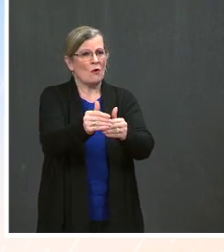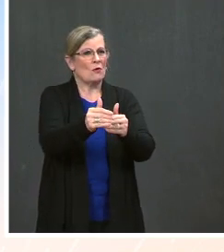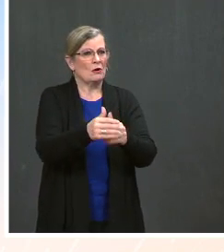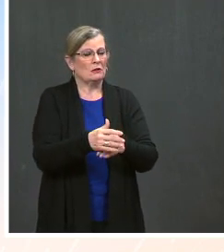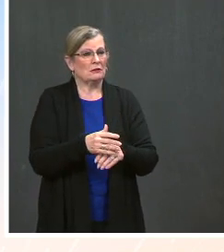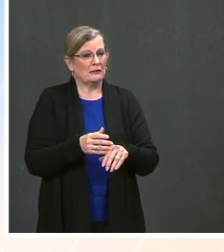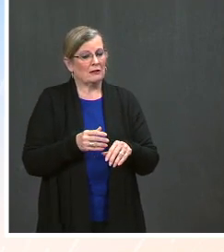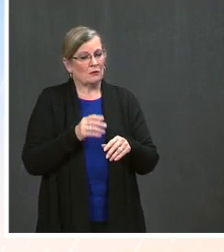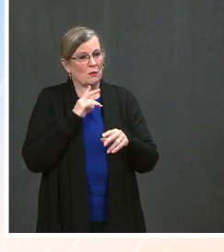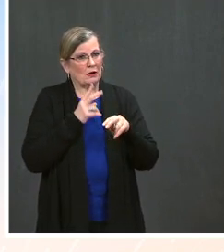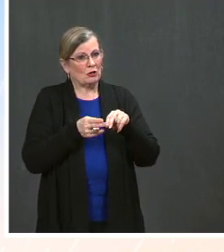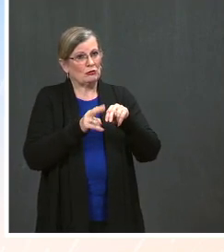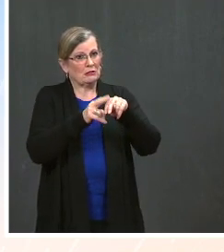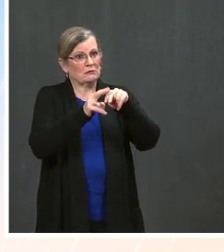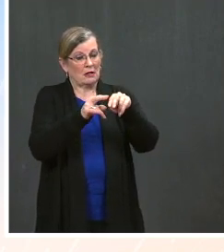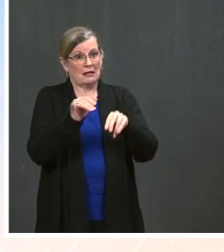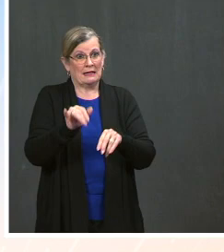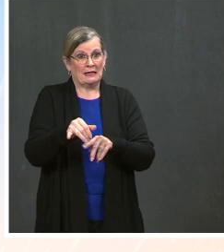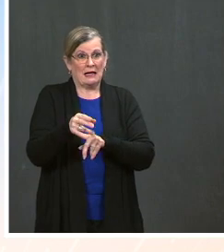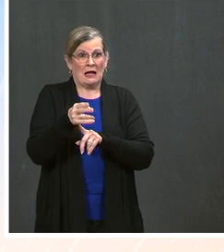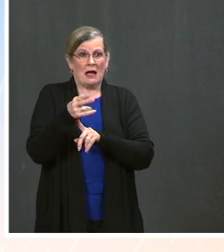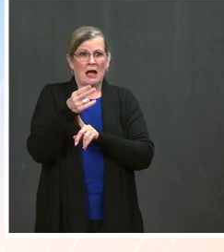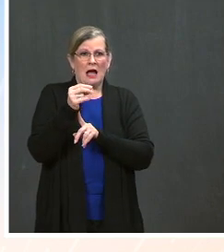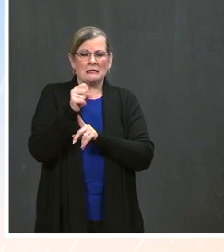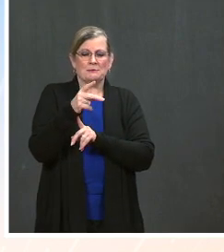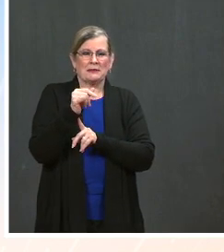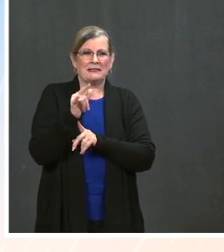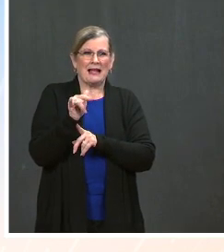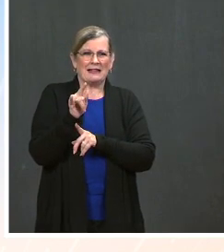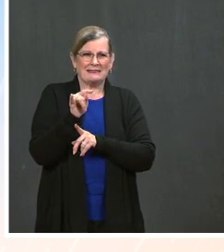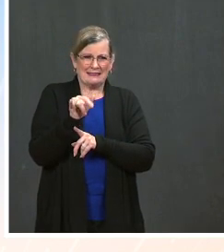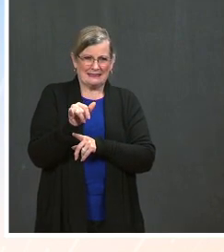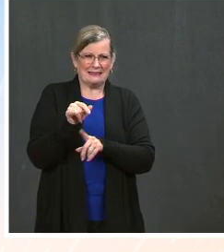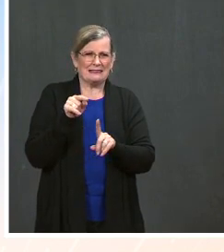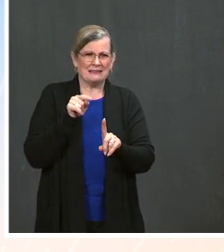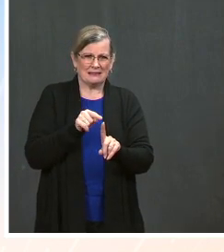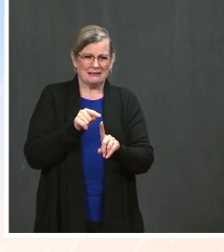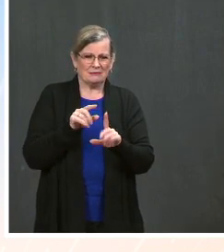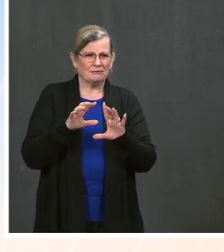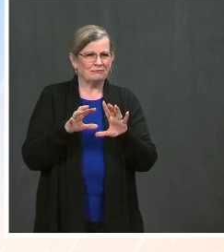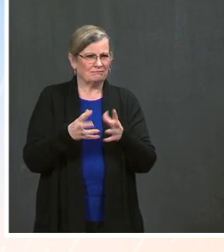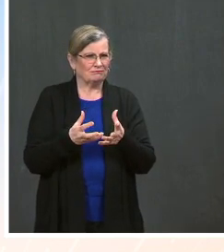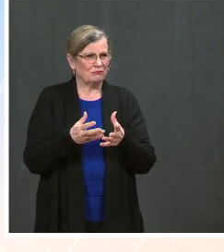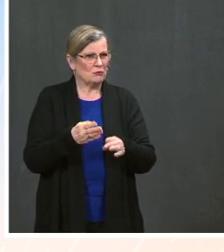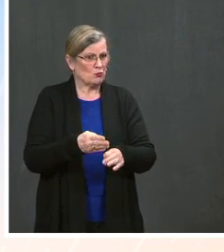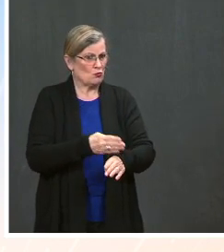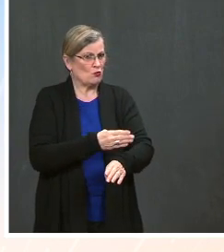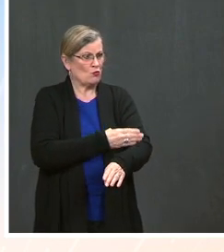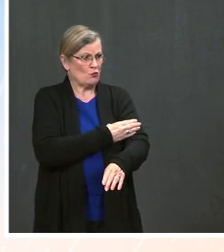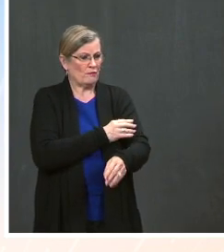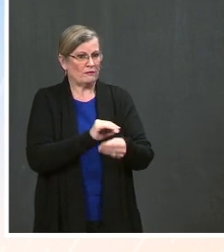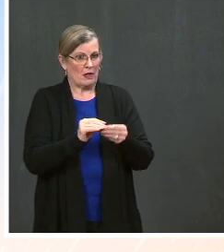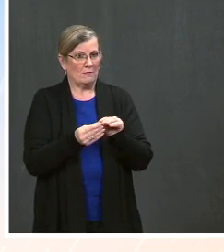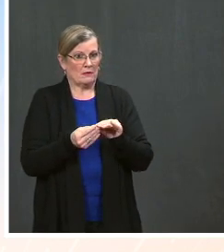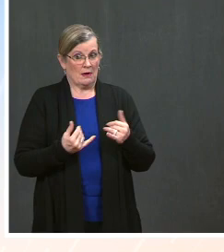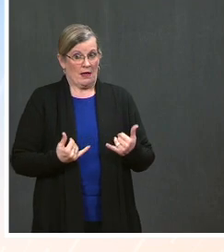The numbers show that a lot of our restaurants had -- are starting to reopen and open across the country. But they're not there yet.